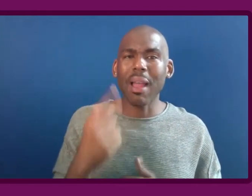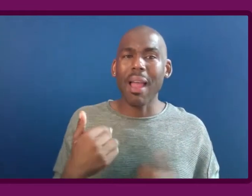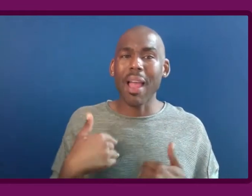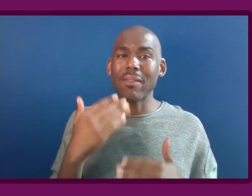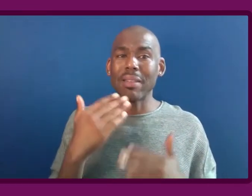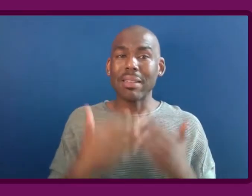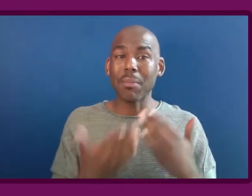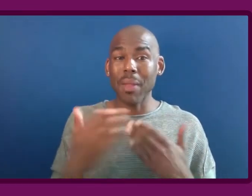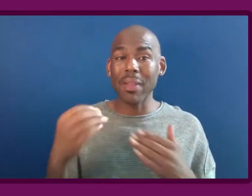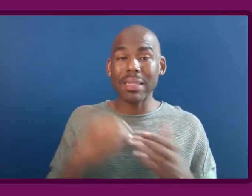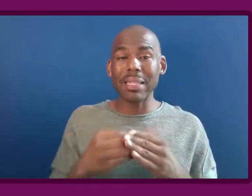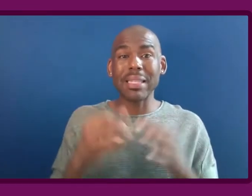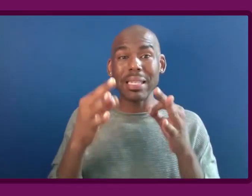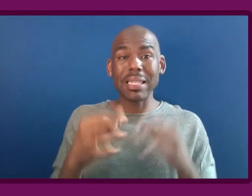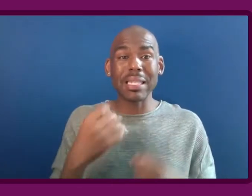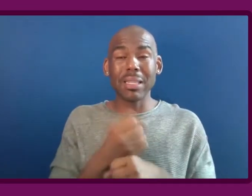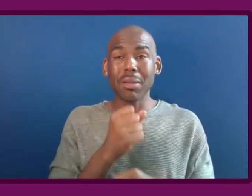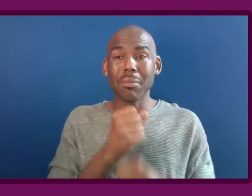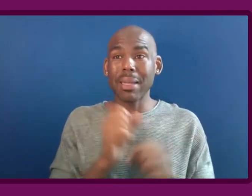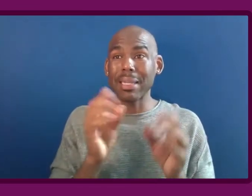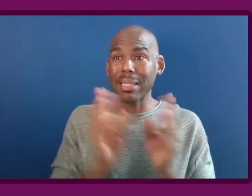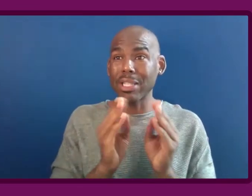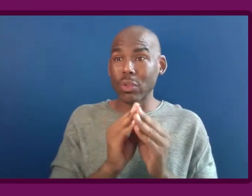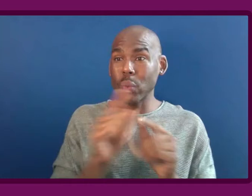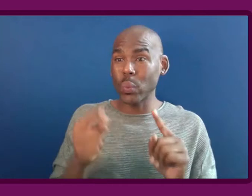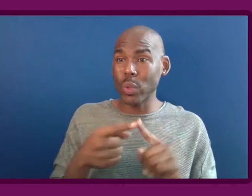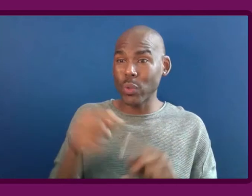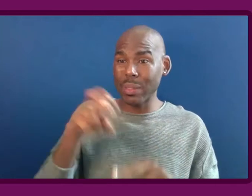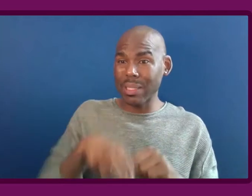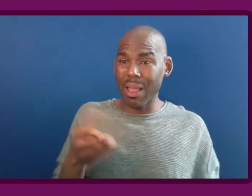some things that, in the decision-making sessions, that they're sitting there,